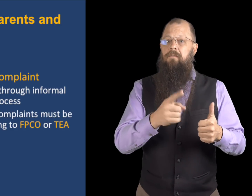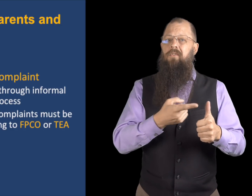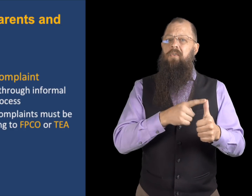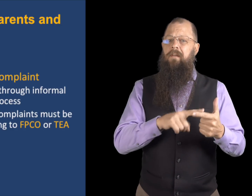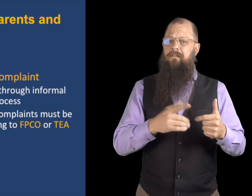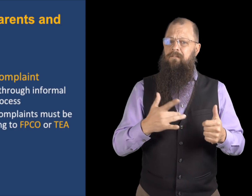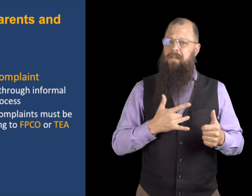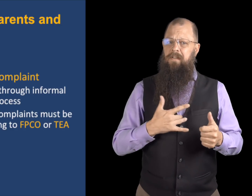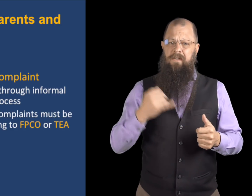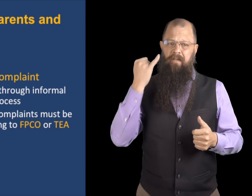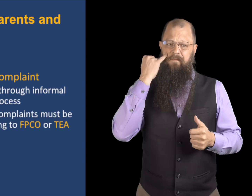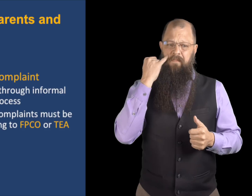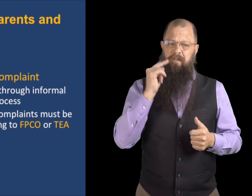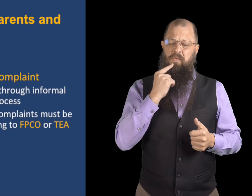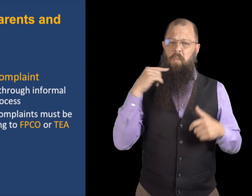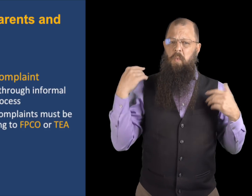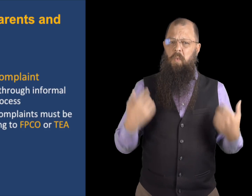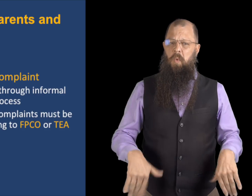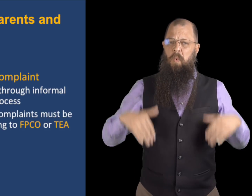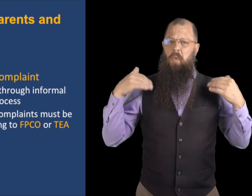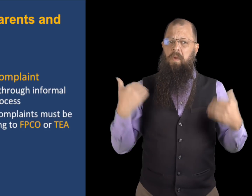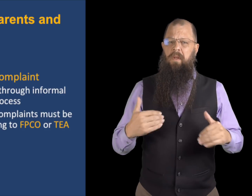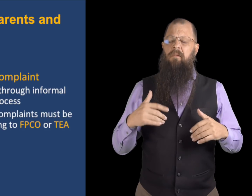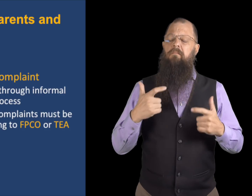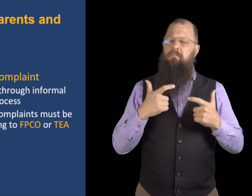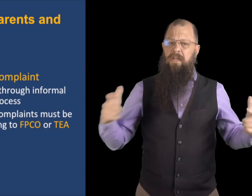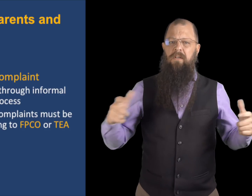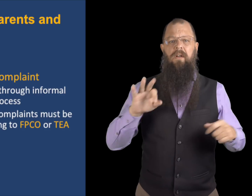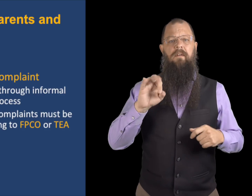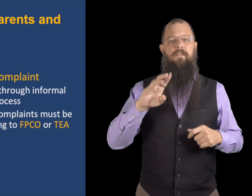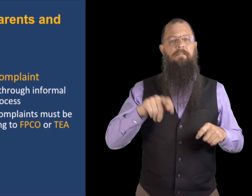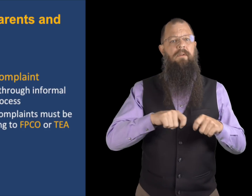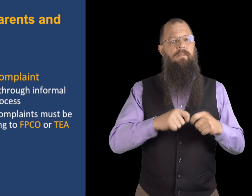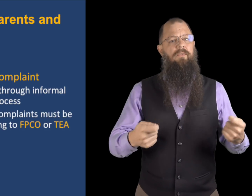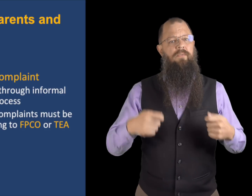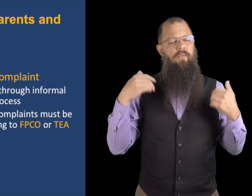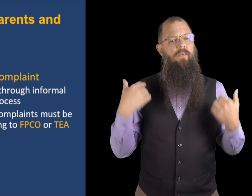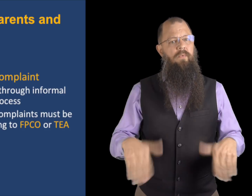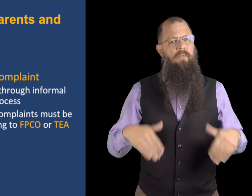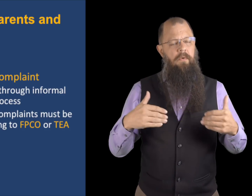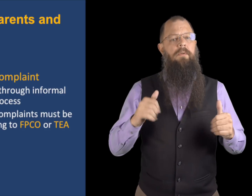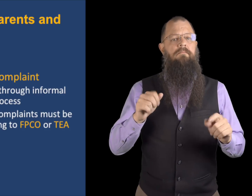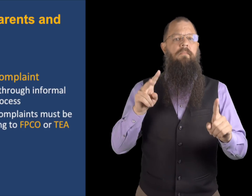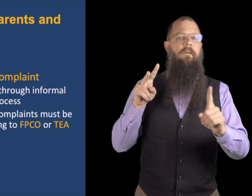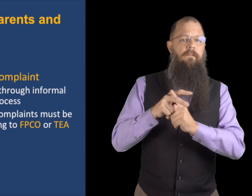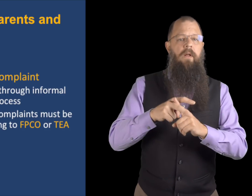local level with TSD. Or if they feel it is a more significant complaint, they must